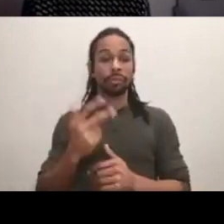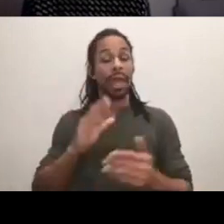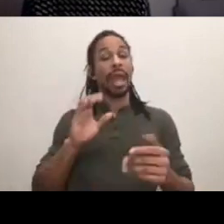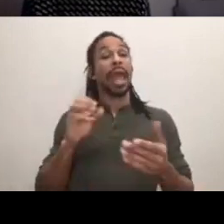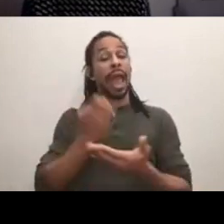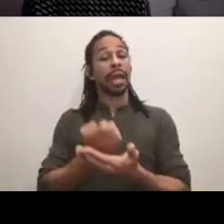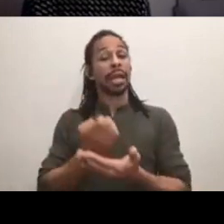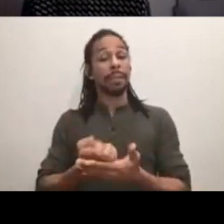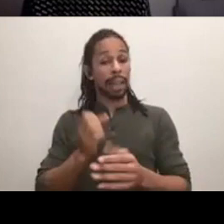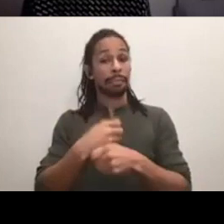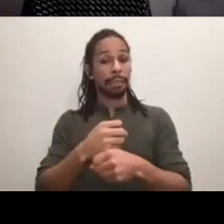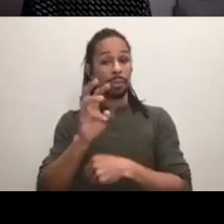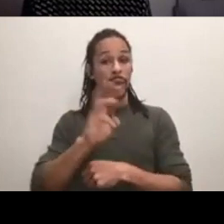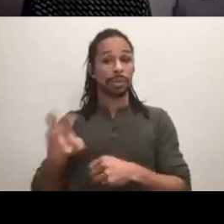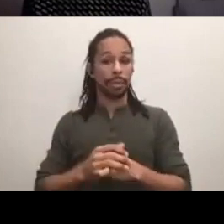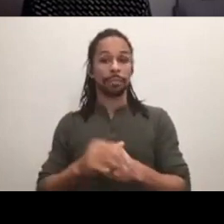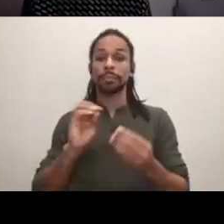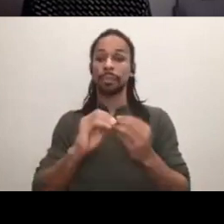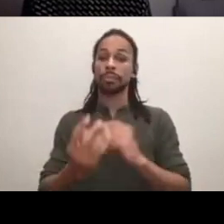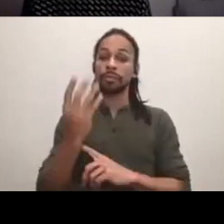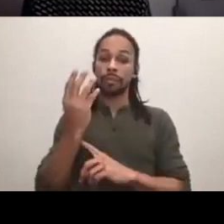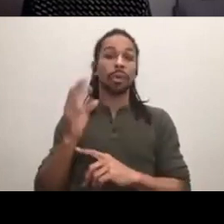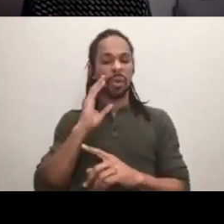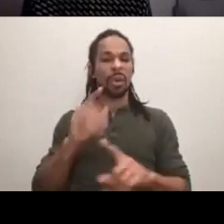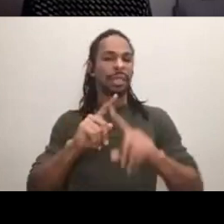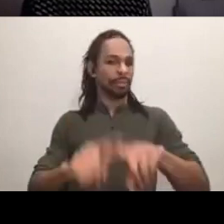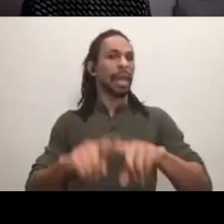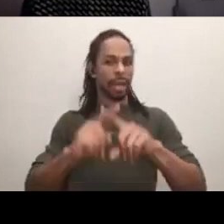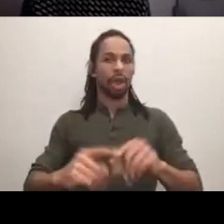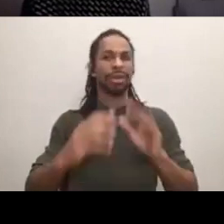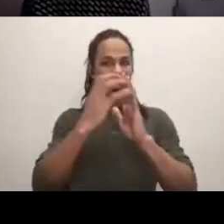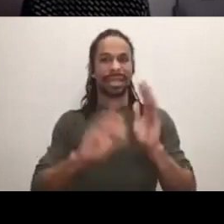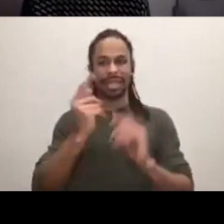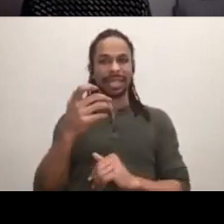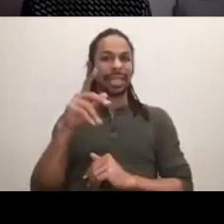[As the music continue, part of the sound sounds like something percussive, perhaps